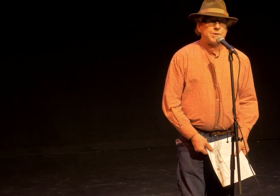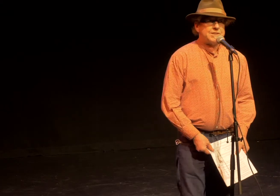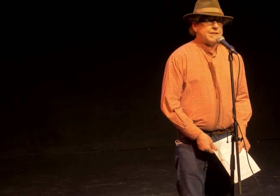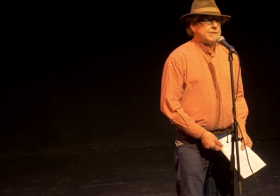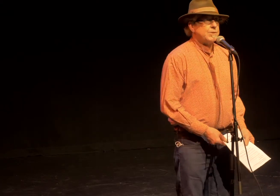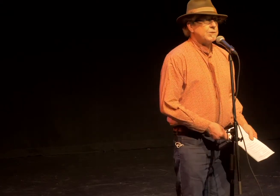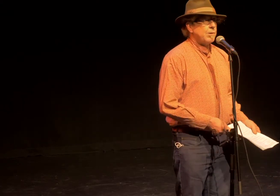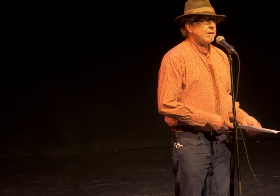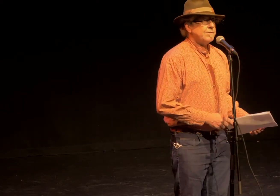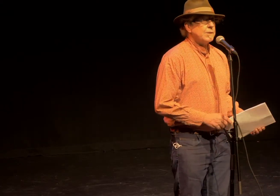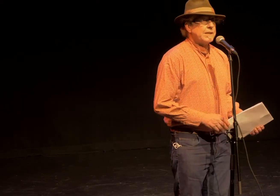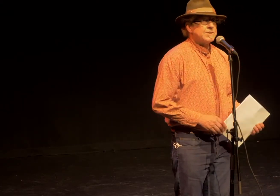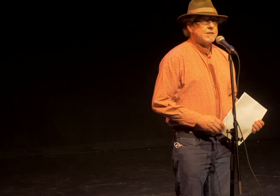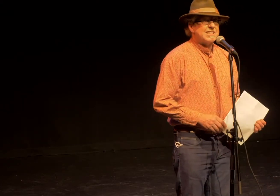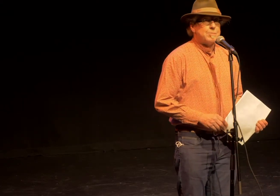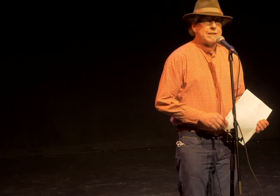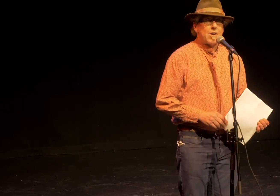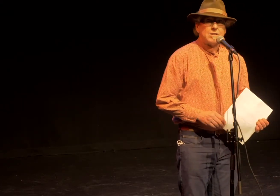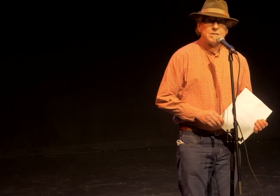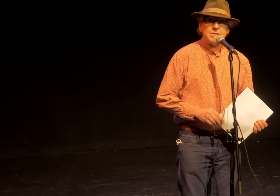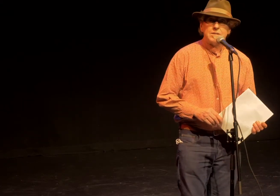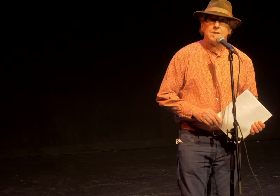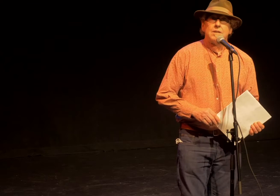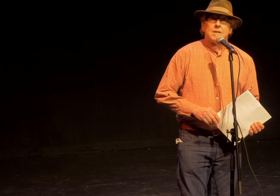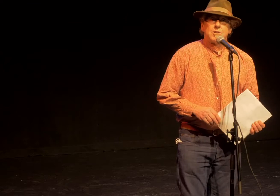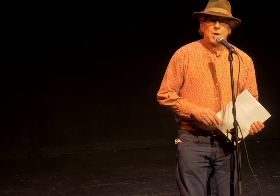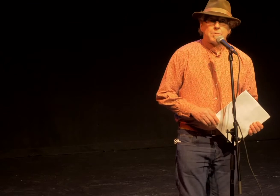community center with support from Kickstart Disability Arts, Sparc